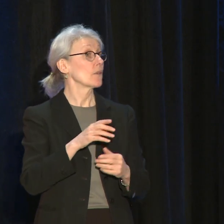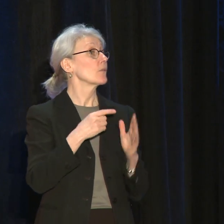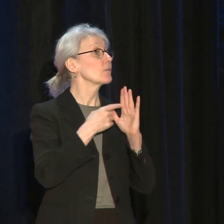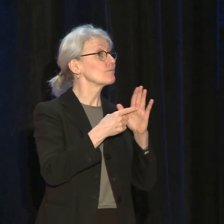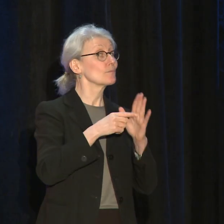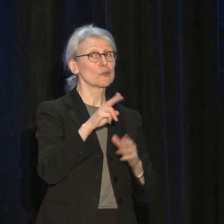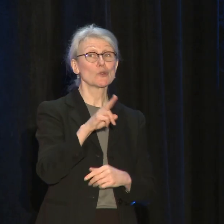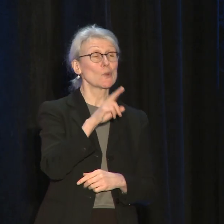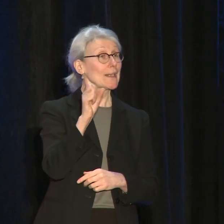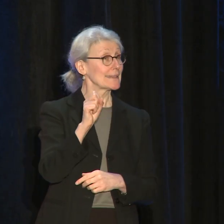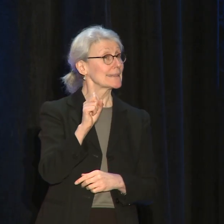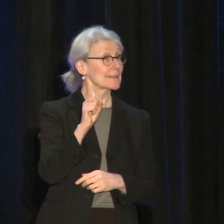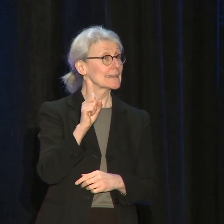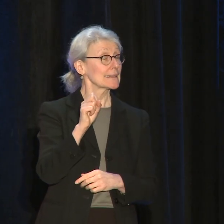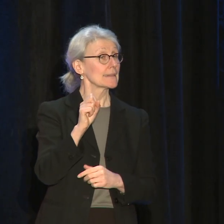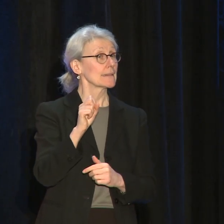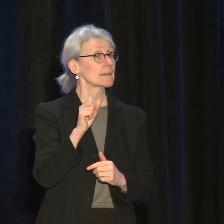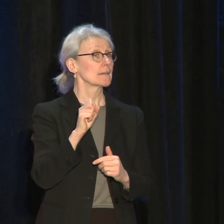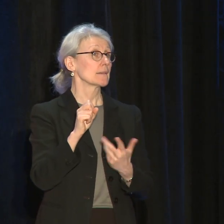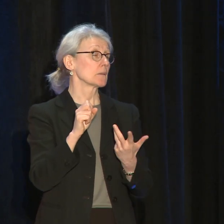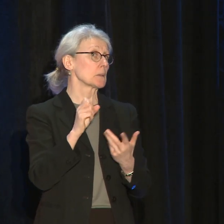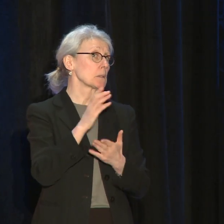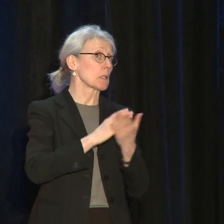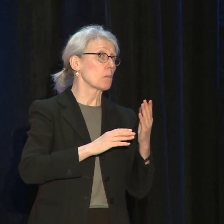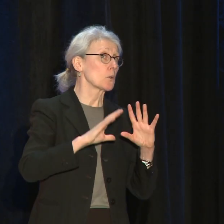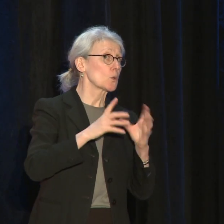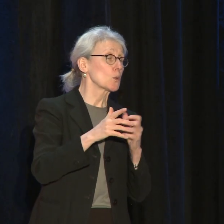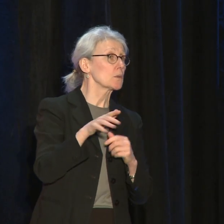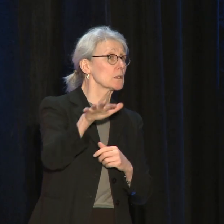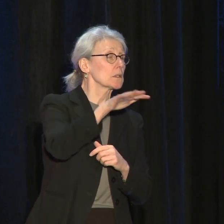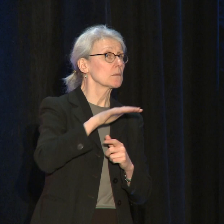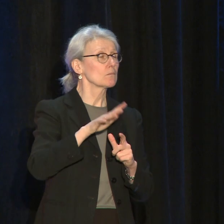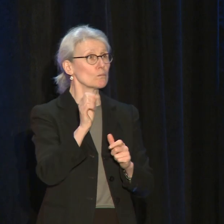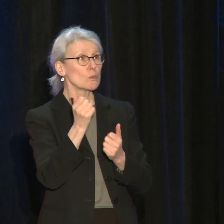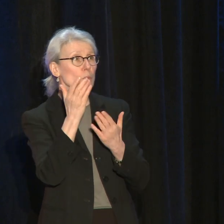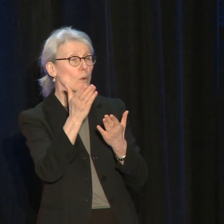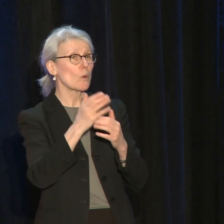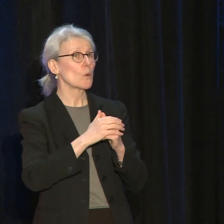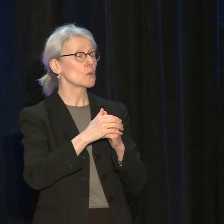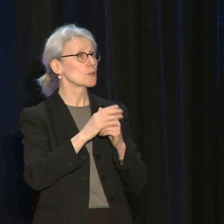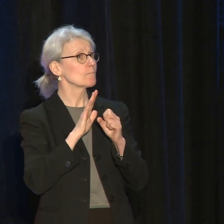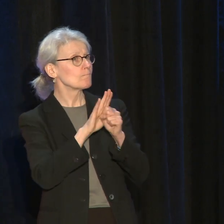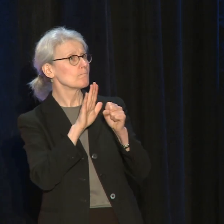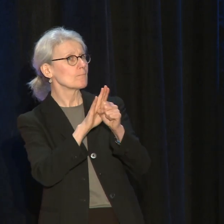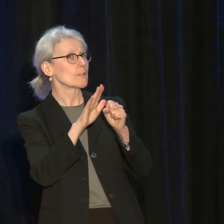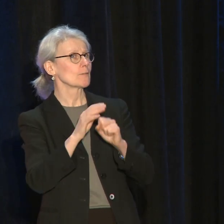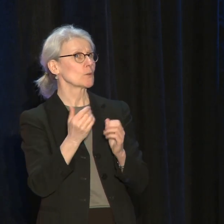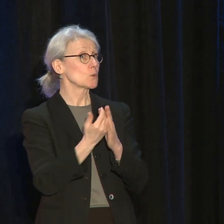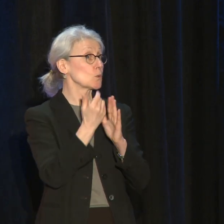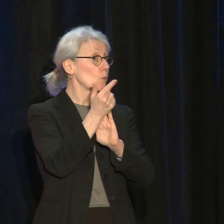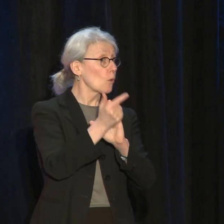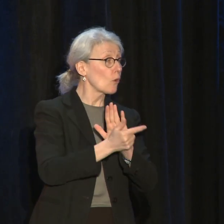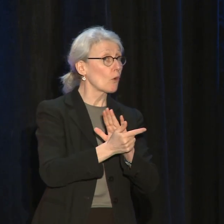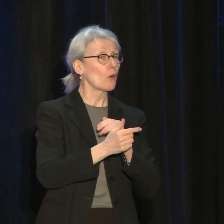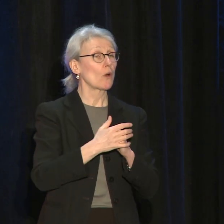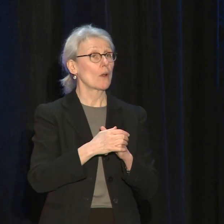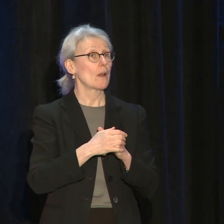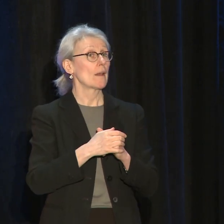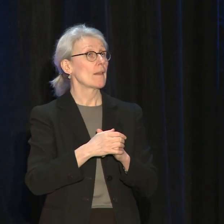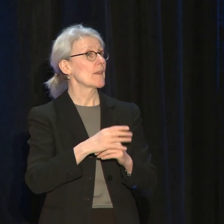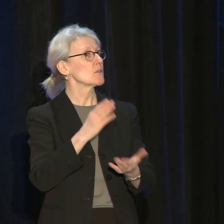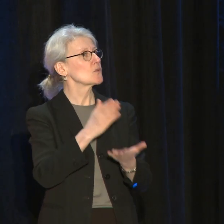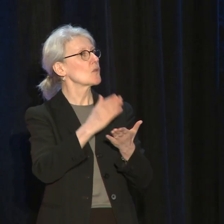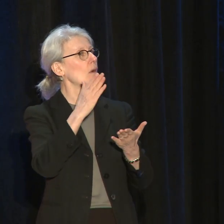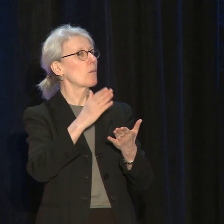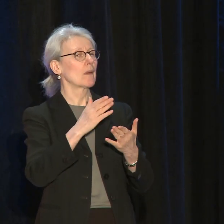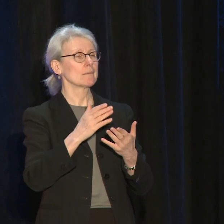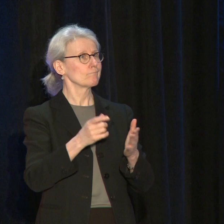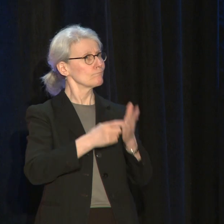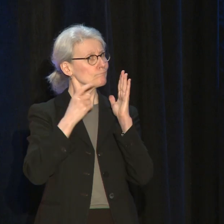groups are proposing and lobbying for legislation that ends mandated reporting, which turns